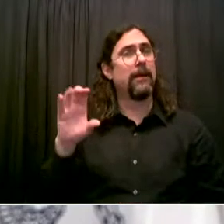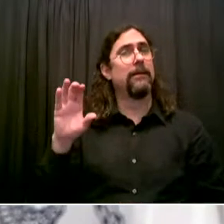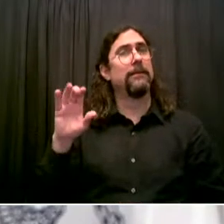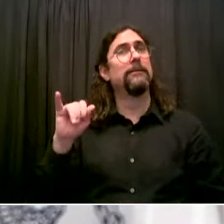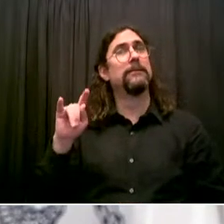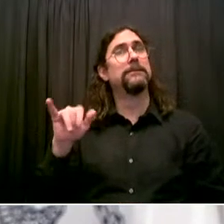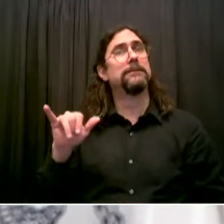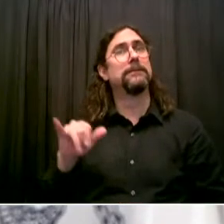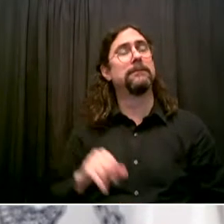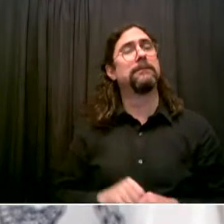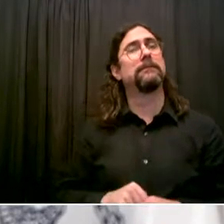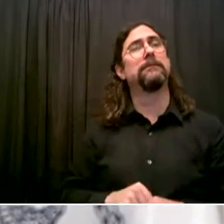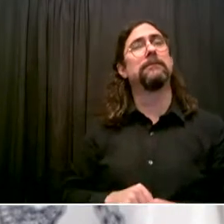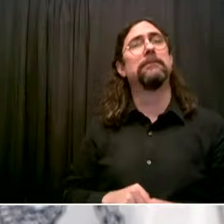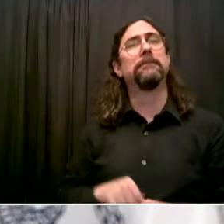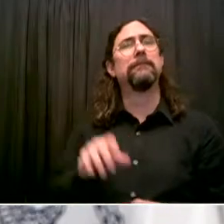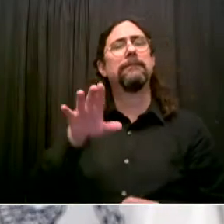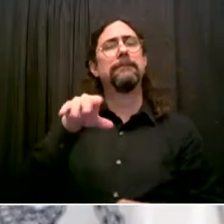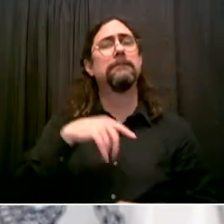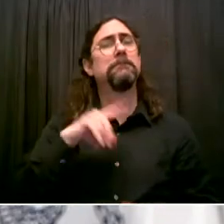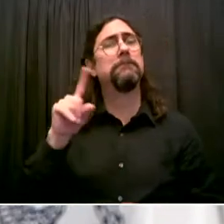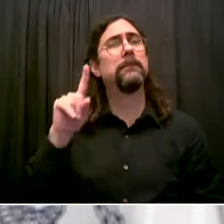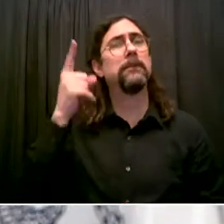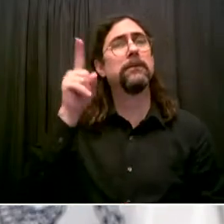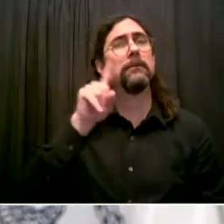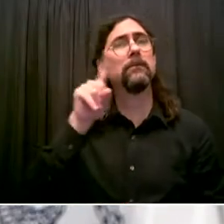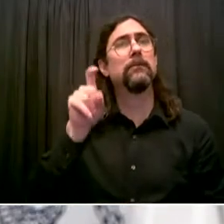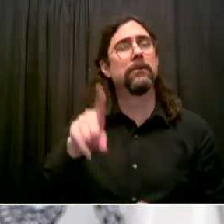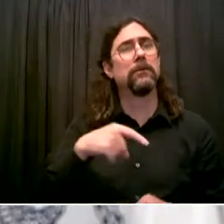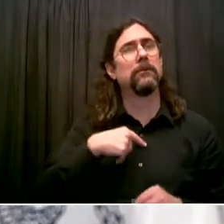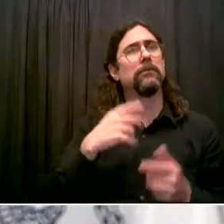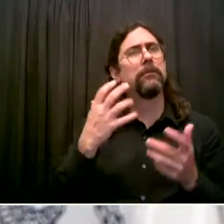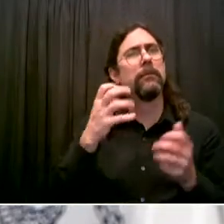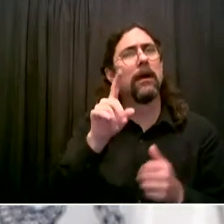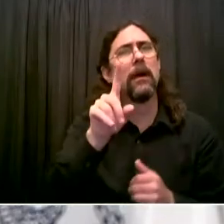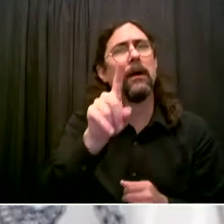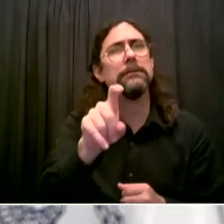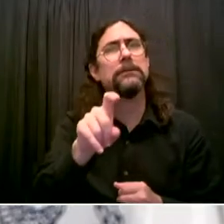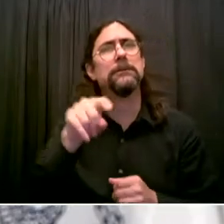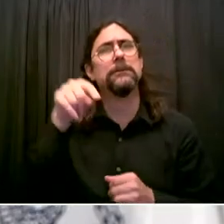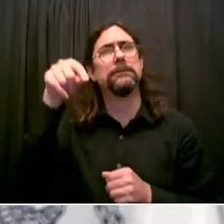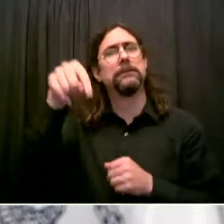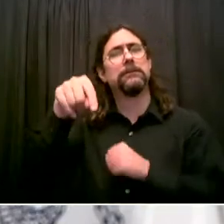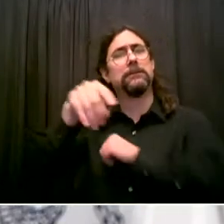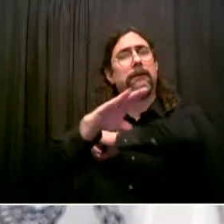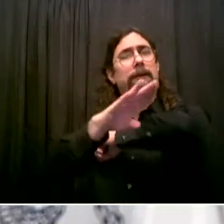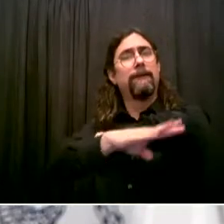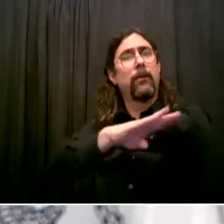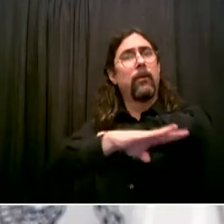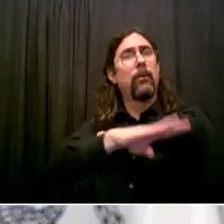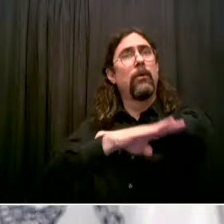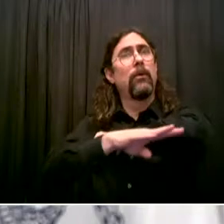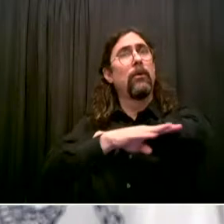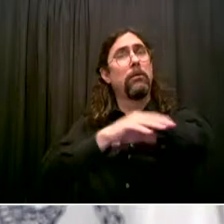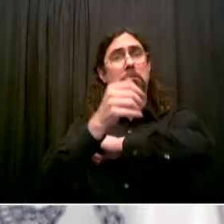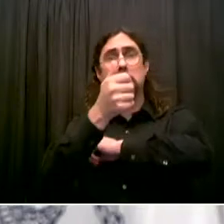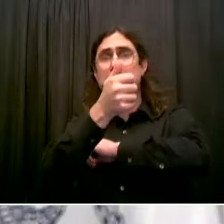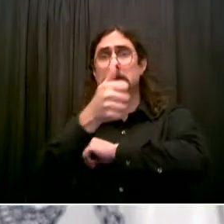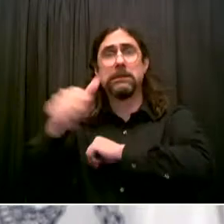MAYOR, I WANTED TO CHECK IN ON THE QUESTION OF WHETHER THERE WILL BE A FULLY REMOTE LEARNING OPTION IN THE FALL. EARLR IETHIS WEEK